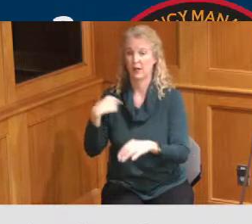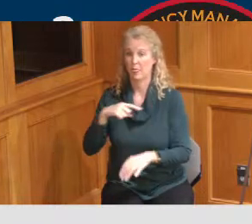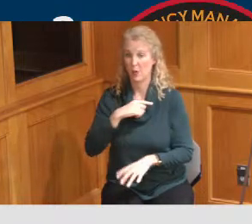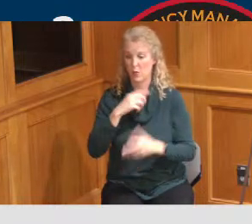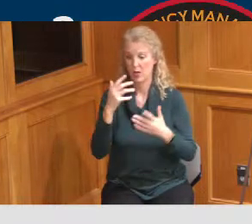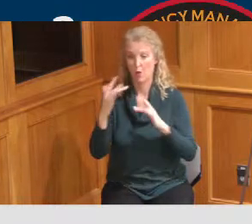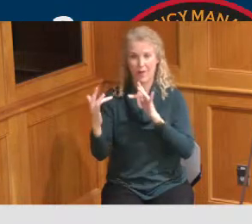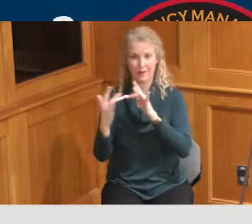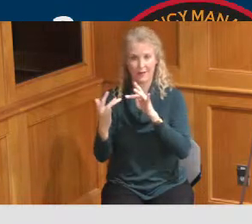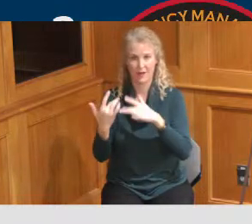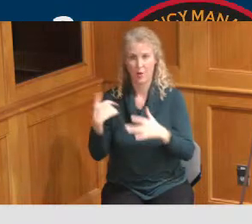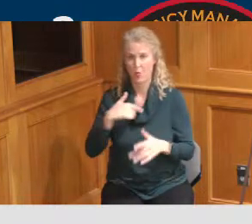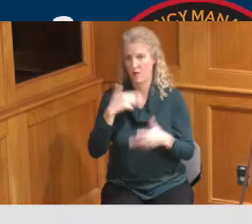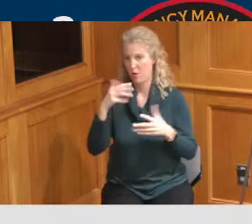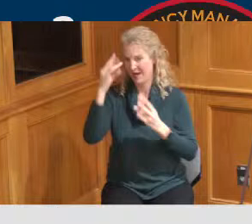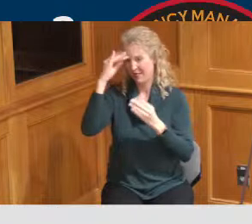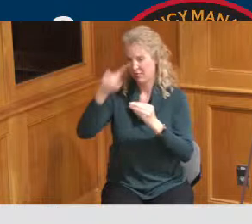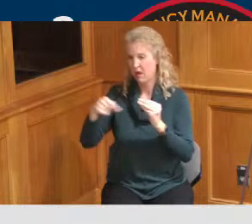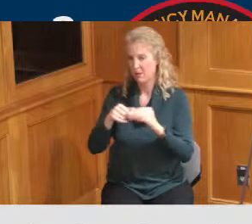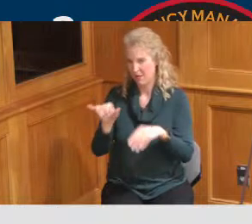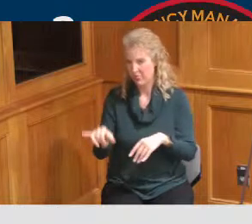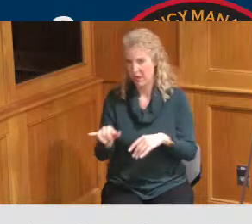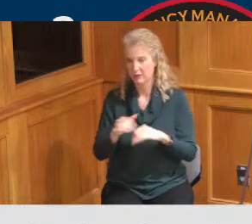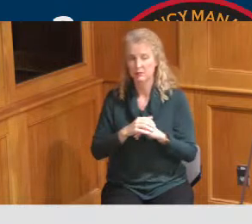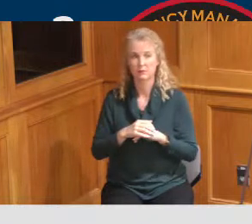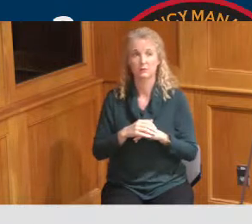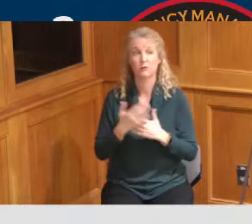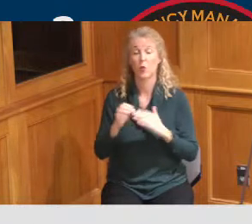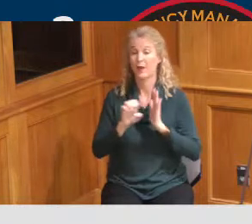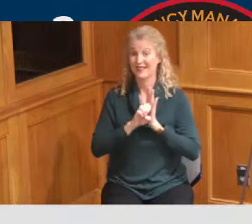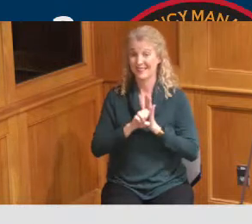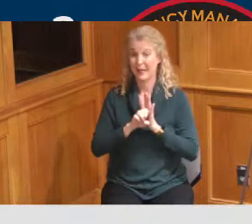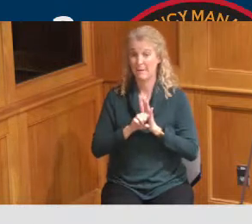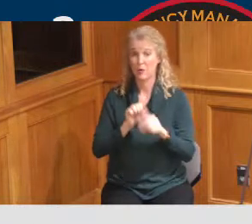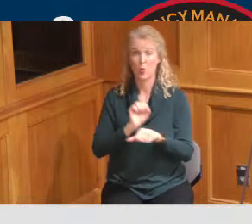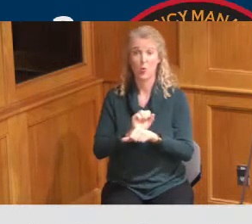and that we have contacts we have contacts so for example we work with ready Cincinnati work with